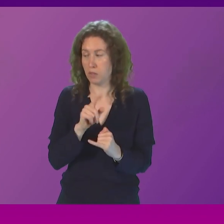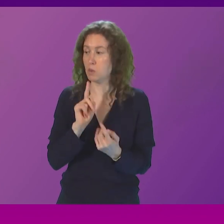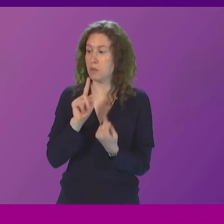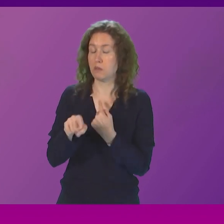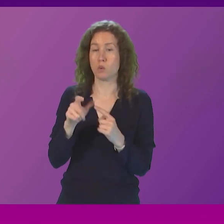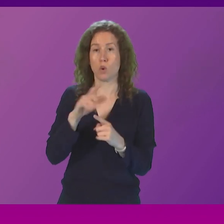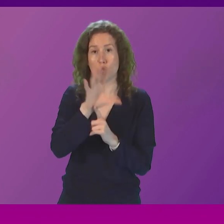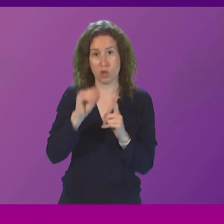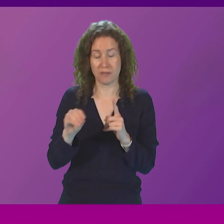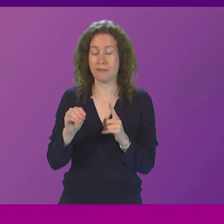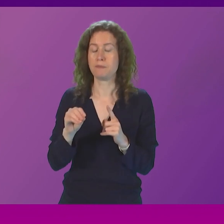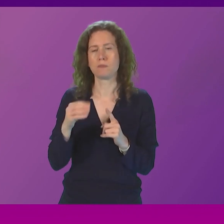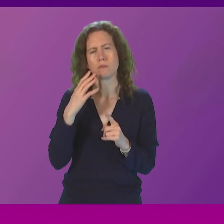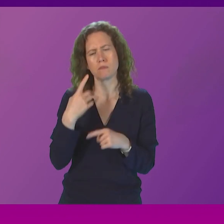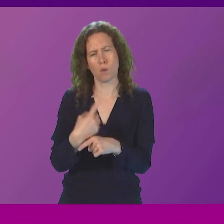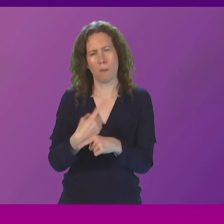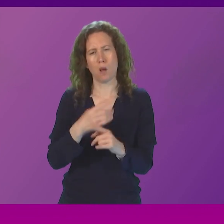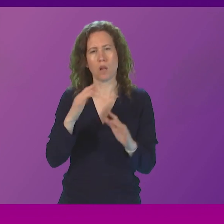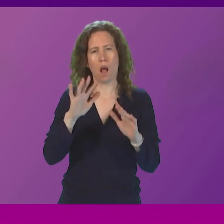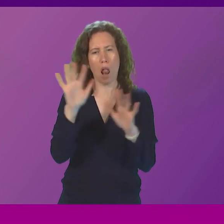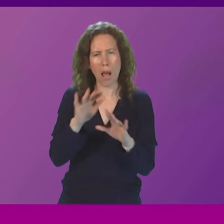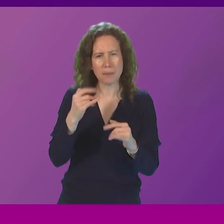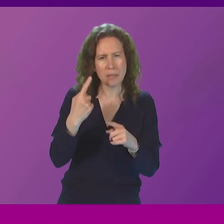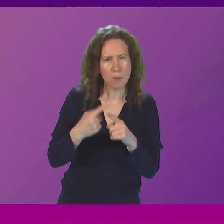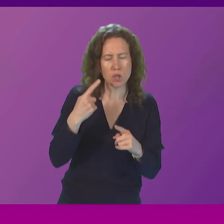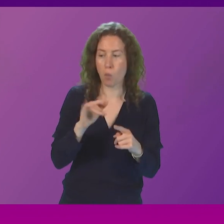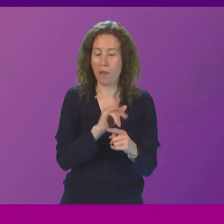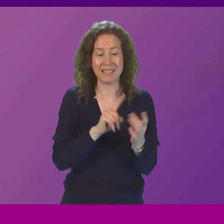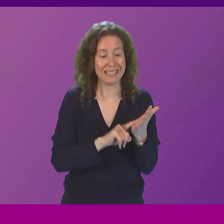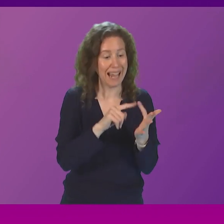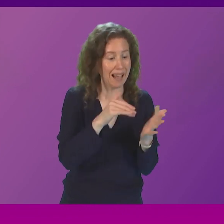When it comes to tackling the climate emergency, whether that is by using LEZs or the DRS,